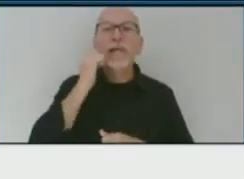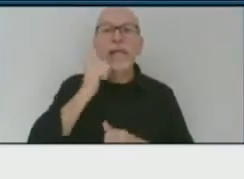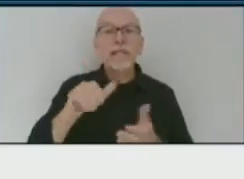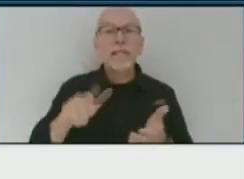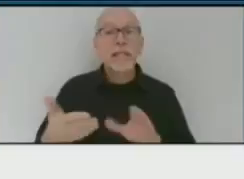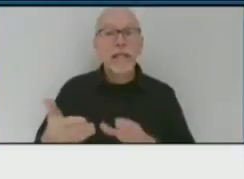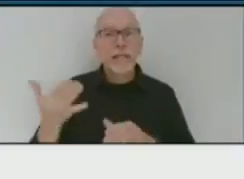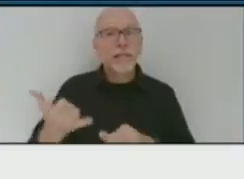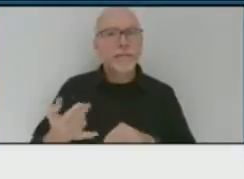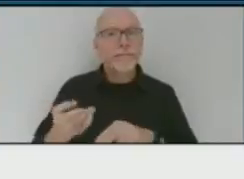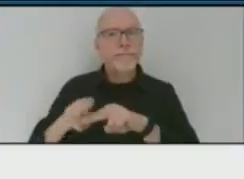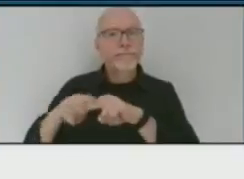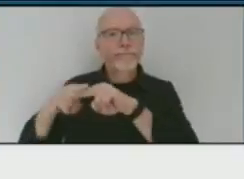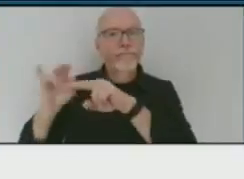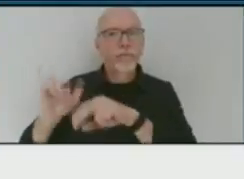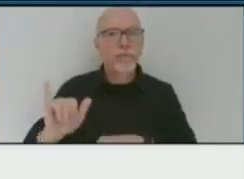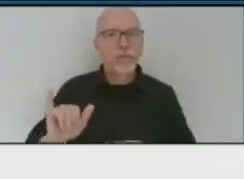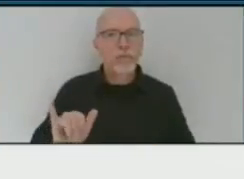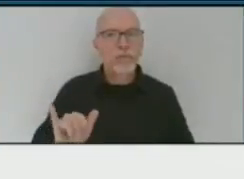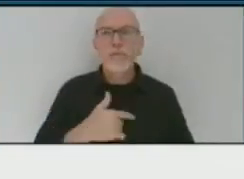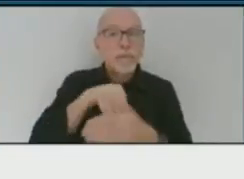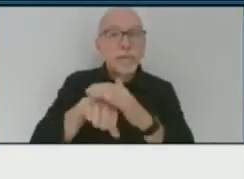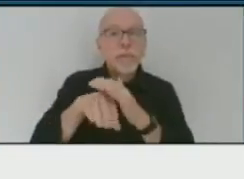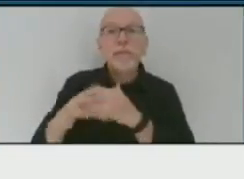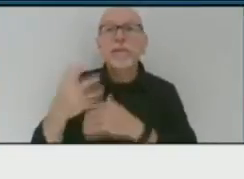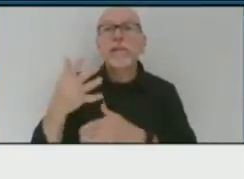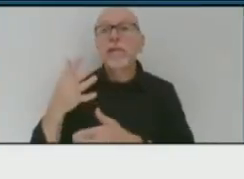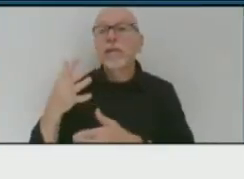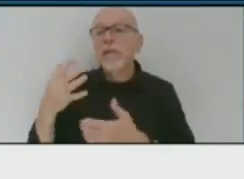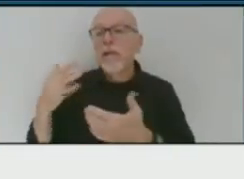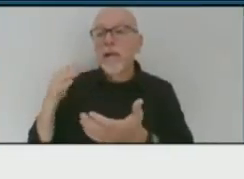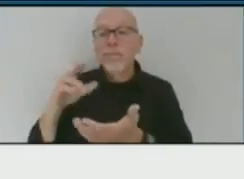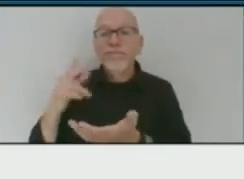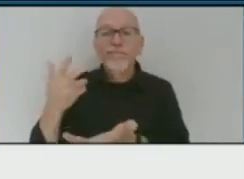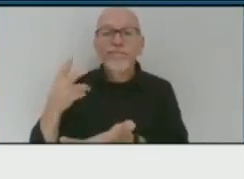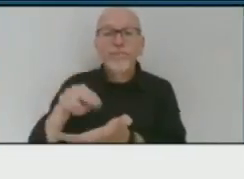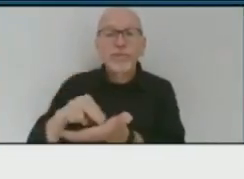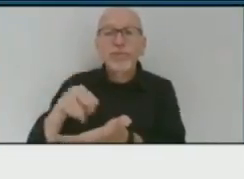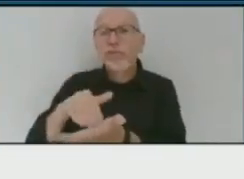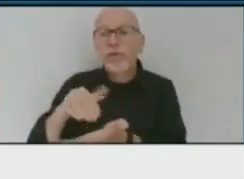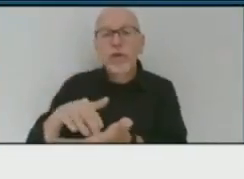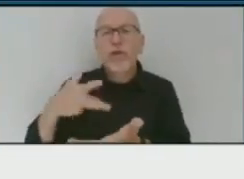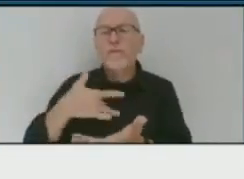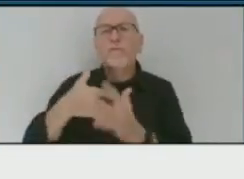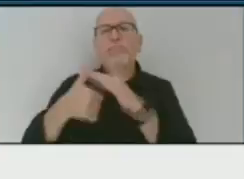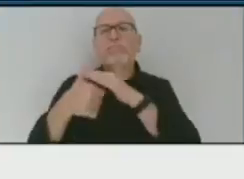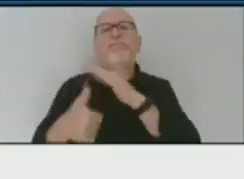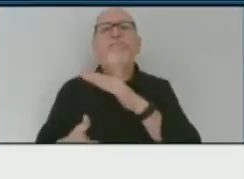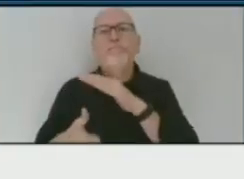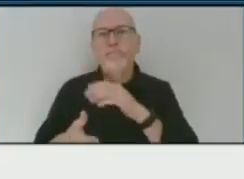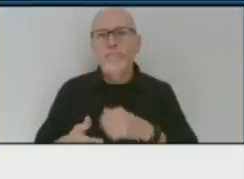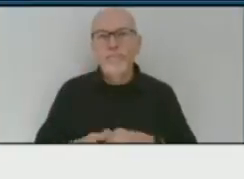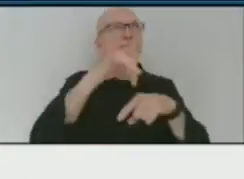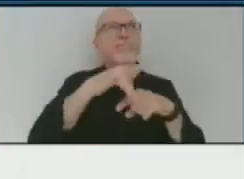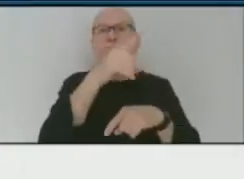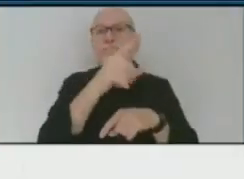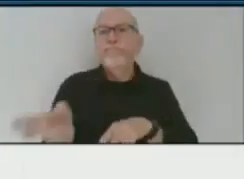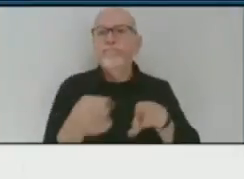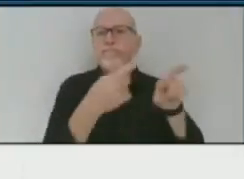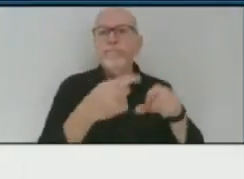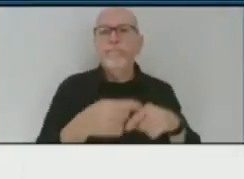children for fear of having to quarantine." IN ORDER TO HELP HOSPITALS THAT ARE ALREADY ON THE VERGE OF BEING OVERWHELMED WITH ADMITTING 210 NEW COVID